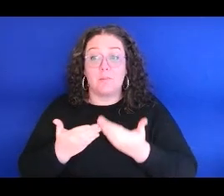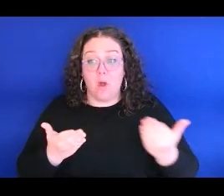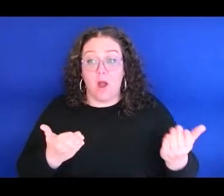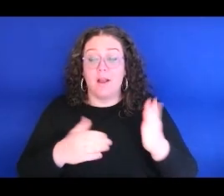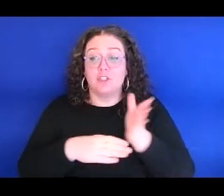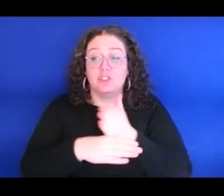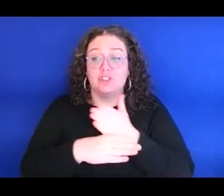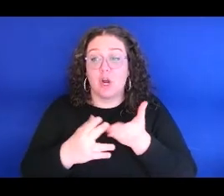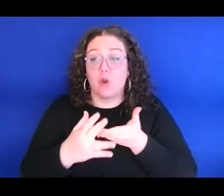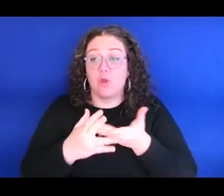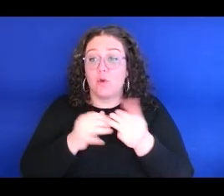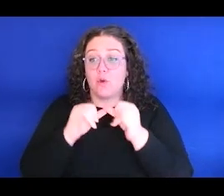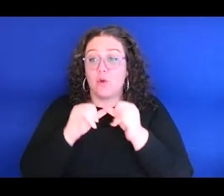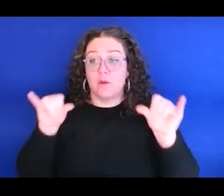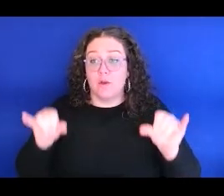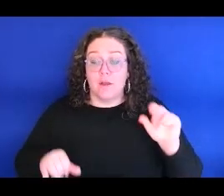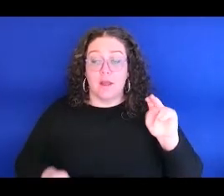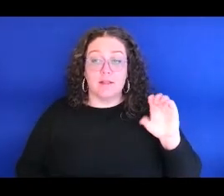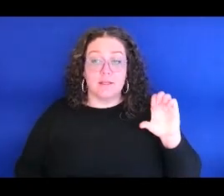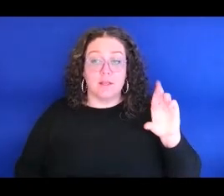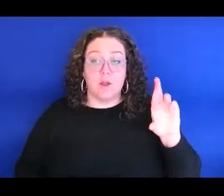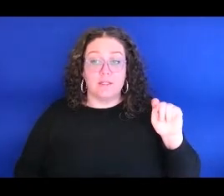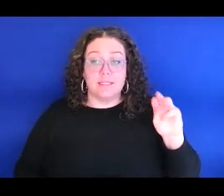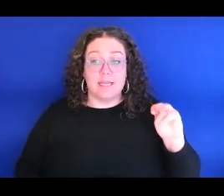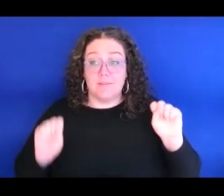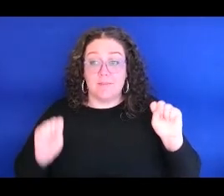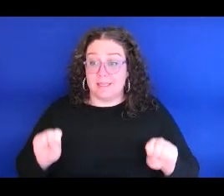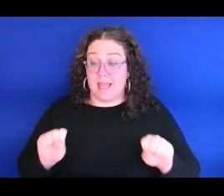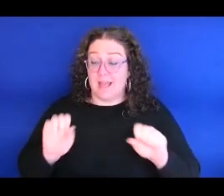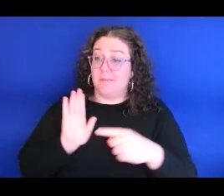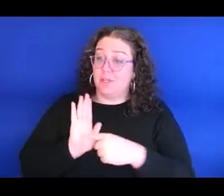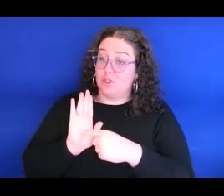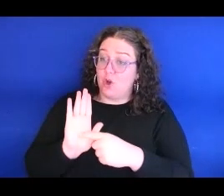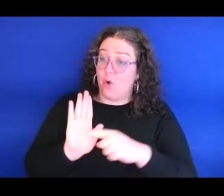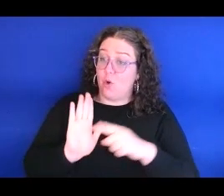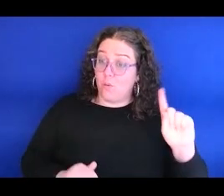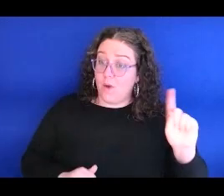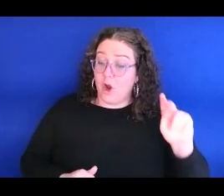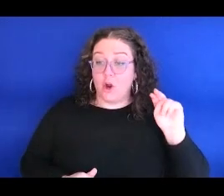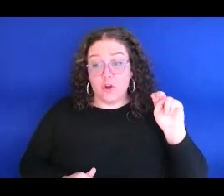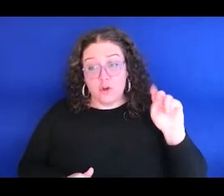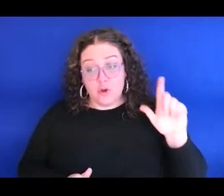can be featured in the monthly newsletter, highlighted on social media, shared on the